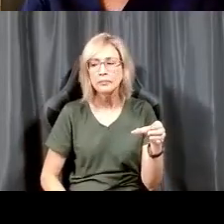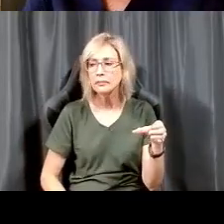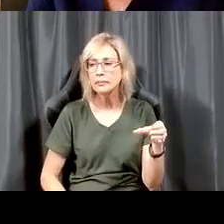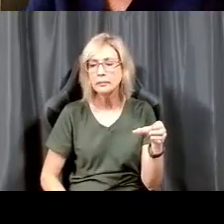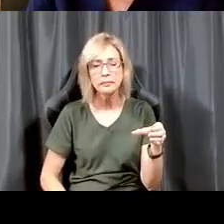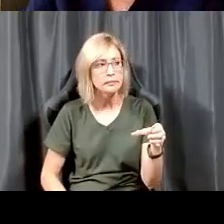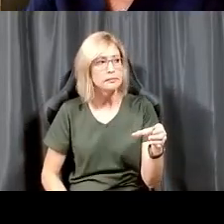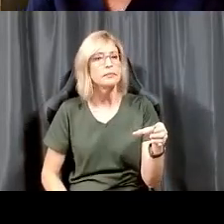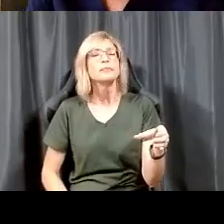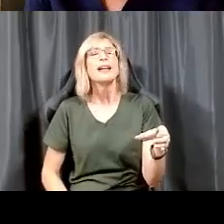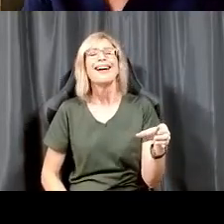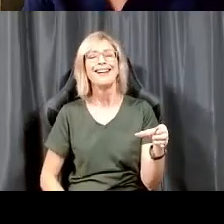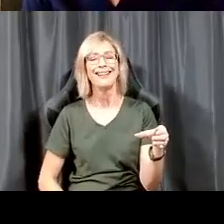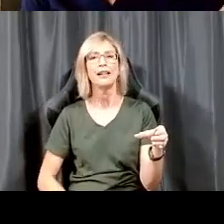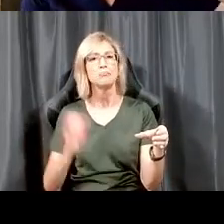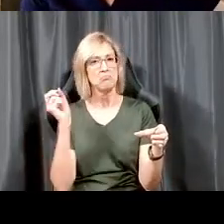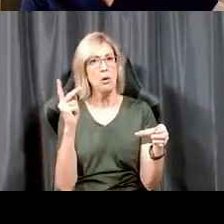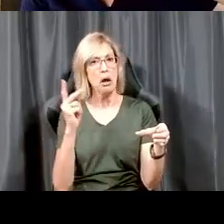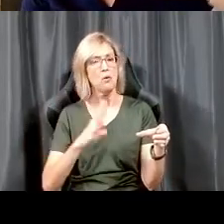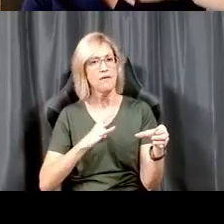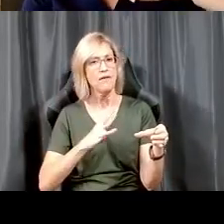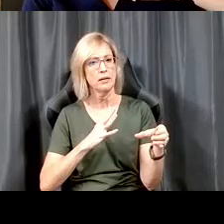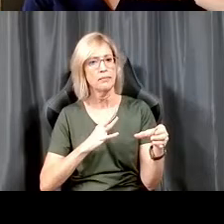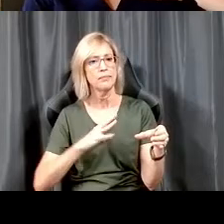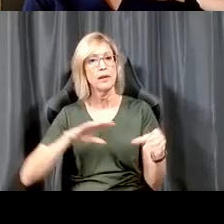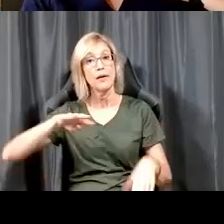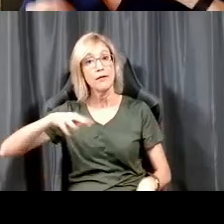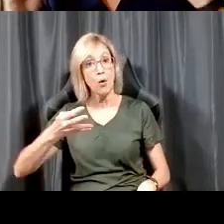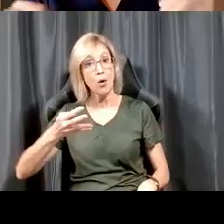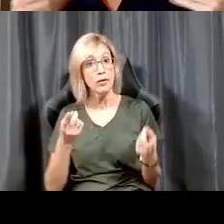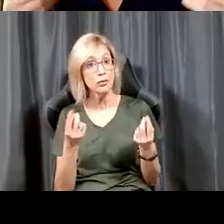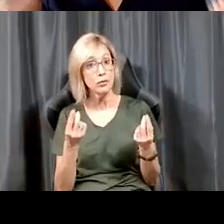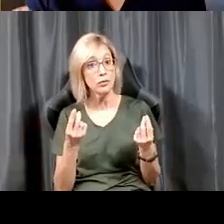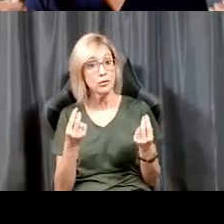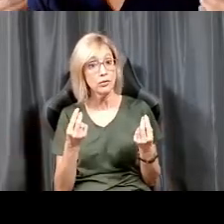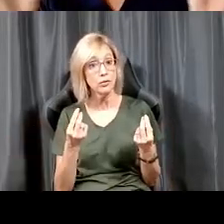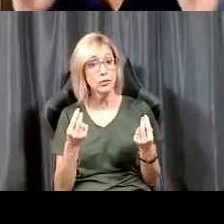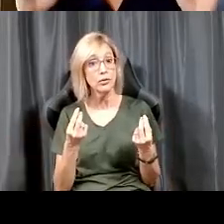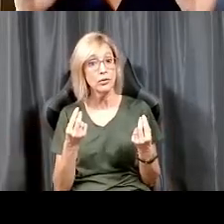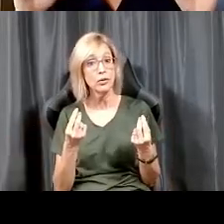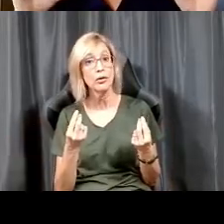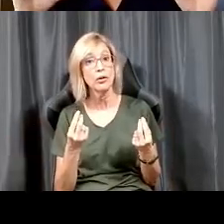re successfully doing that, the fourth step is to be able to touch the food with your fingers.